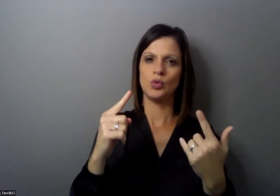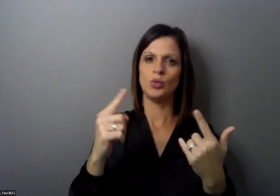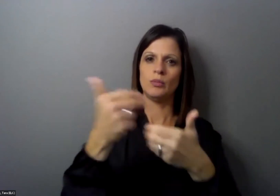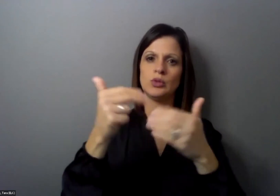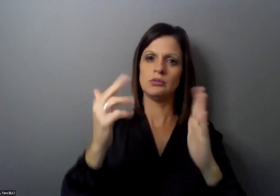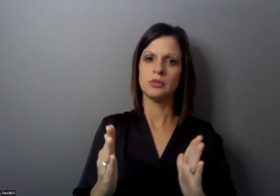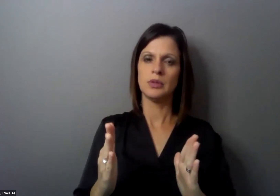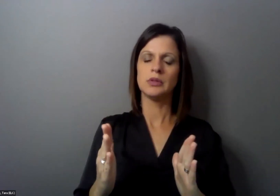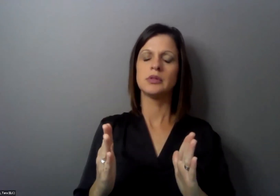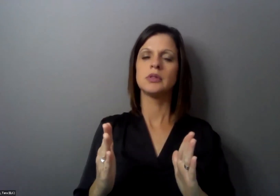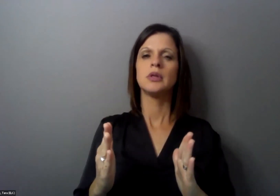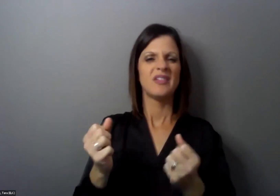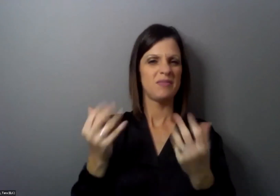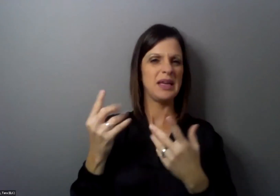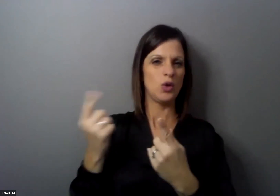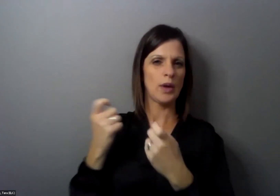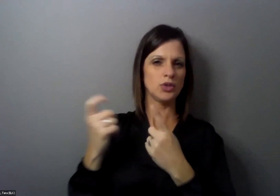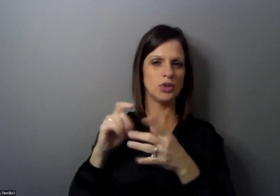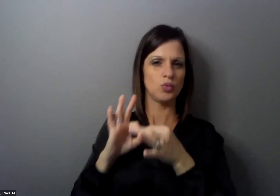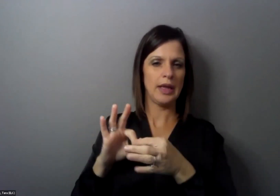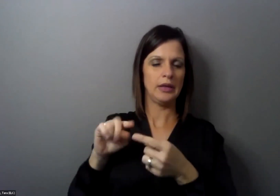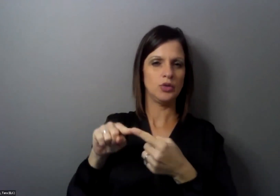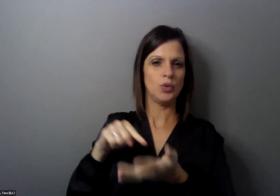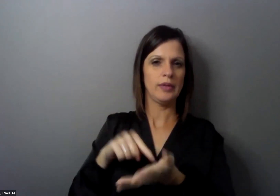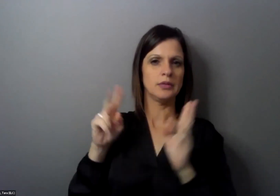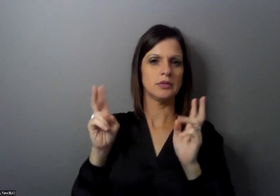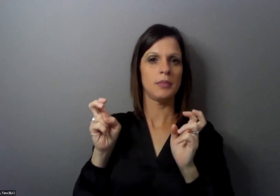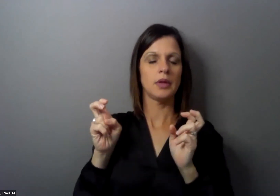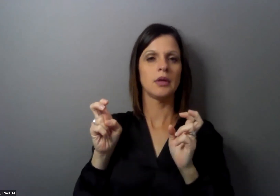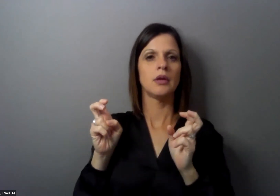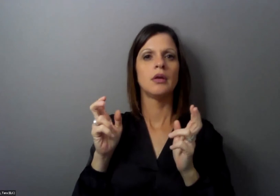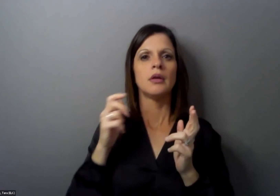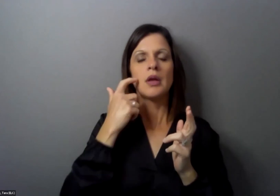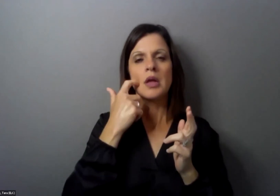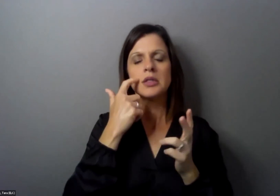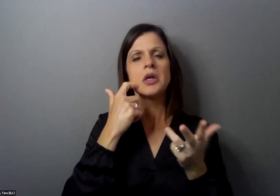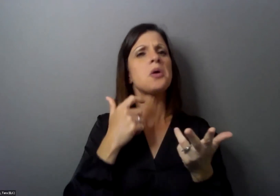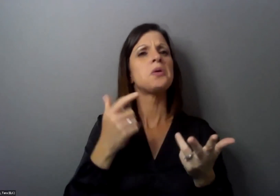We have had a few questions coming about this. If we could do three pieces of advice.